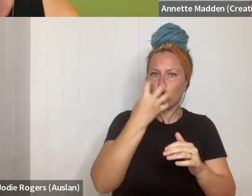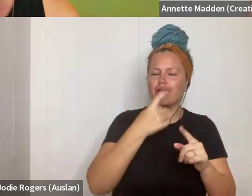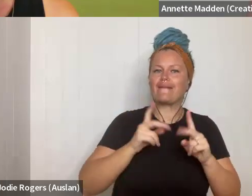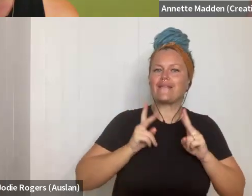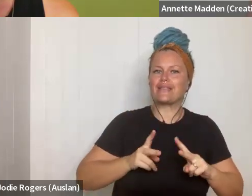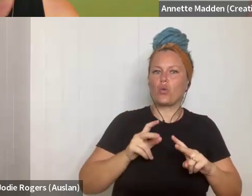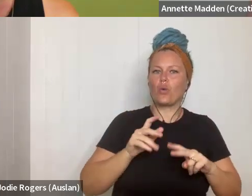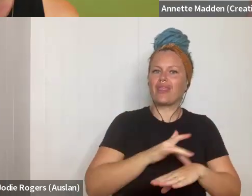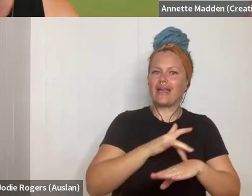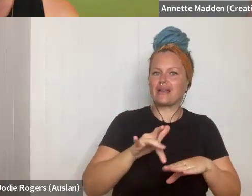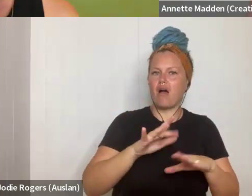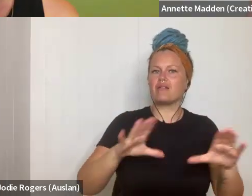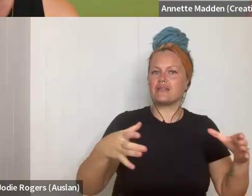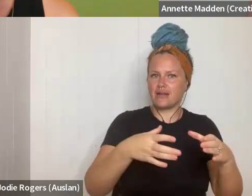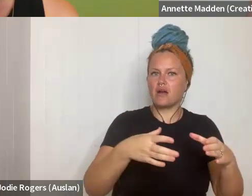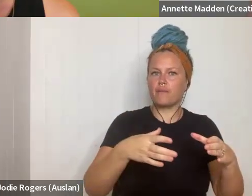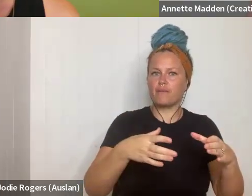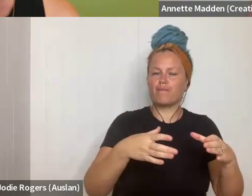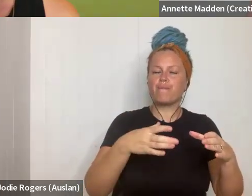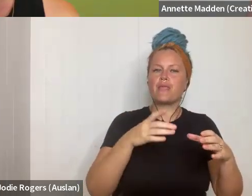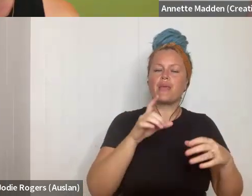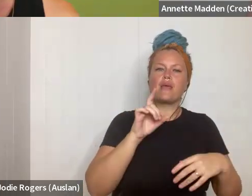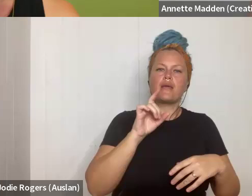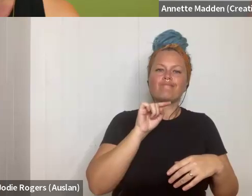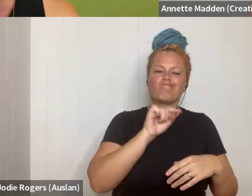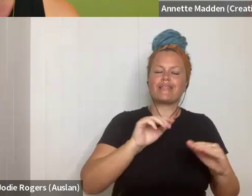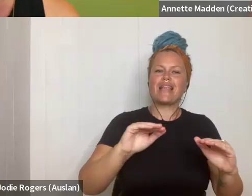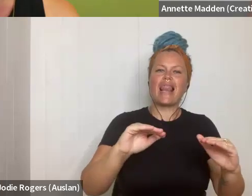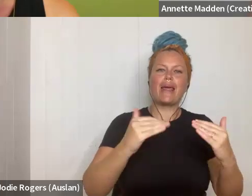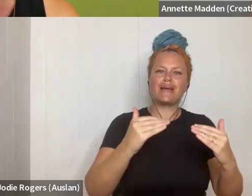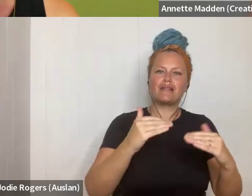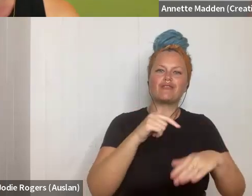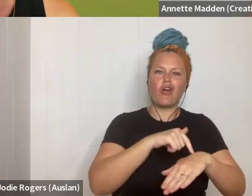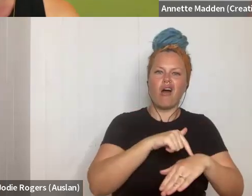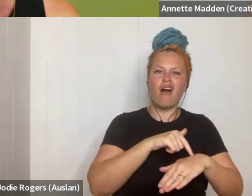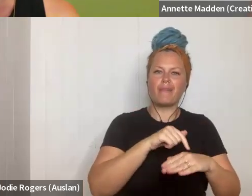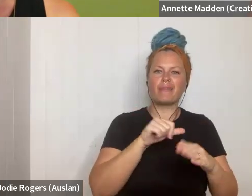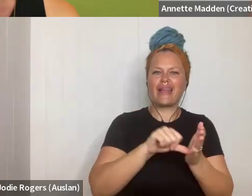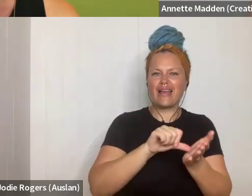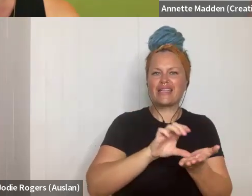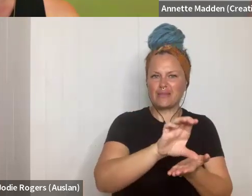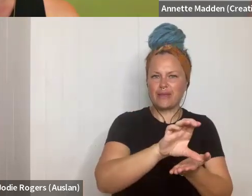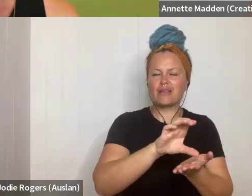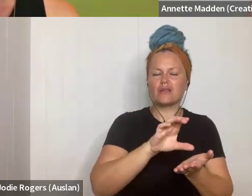, 23 and 24, to deliver some strategic investments and opportunities for the